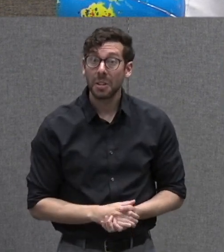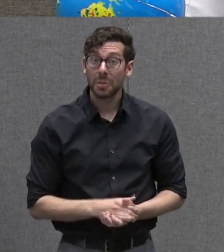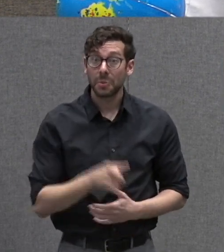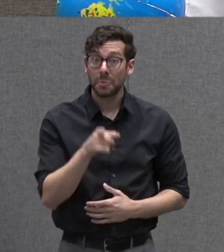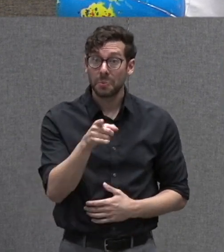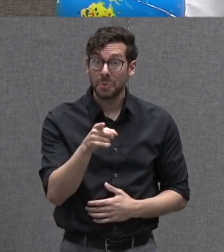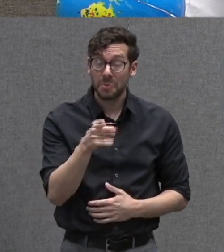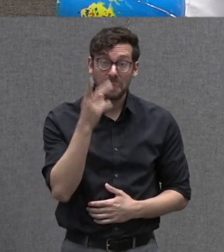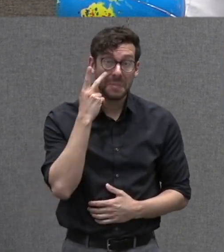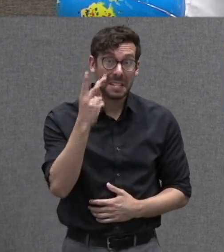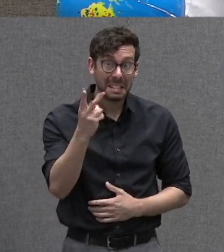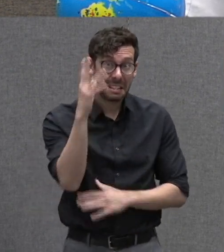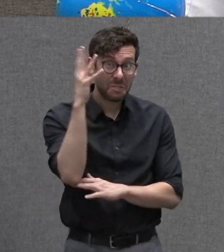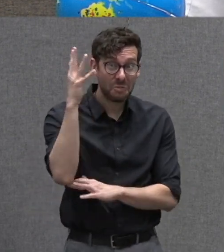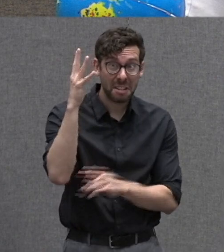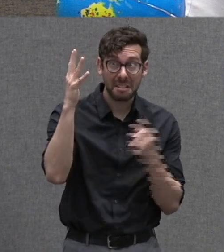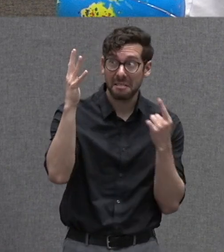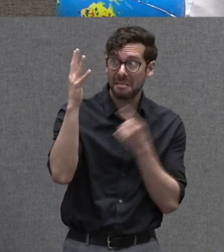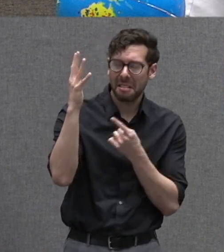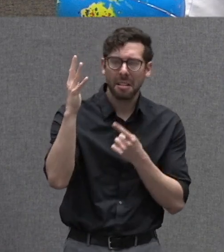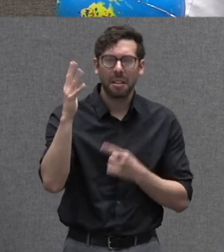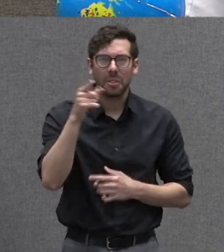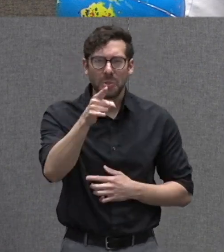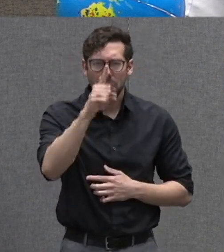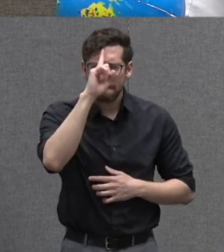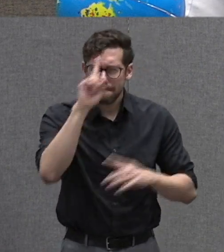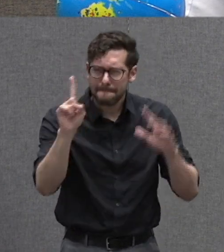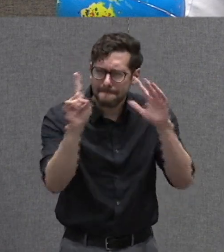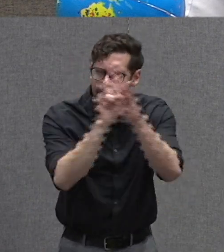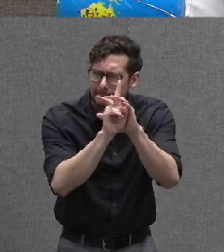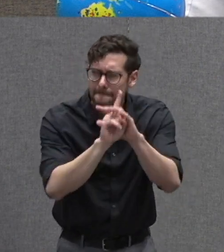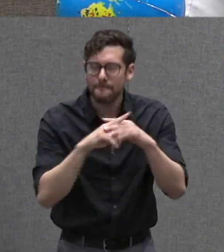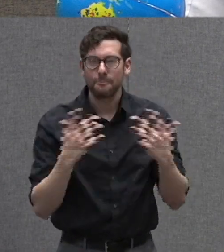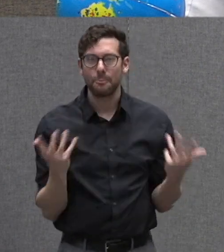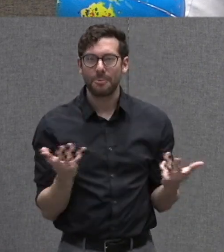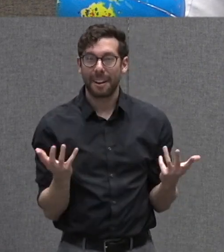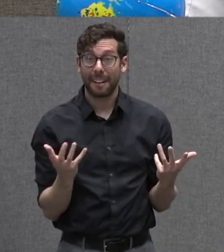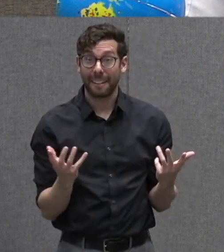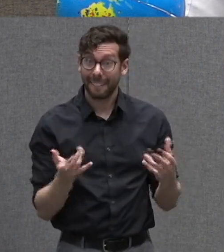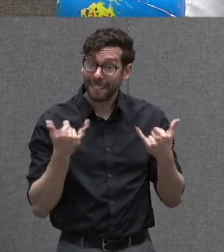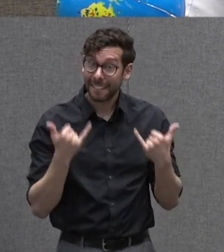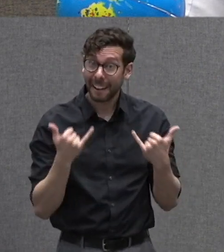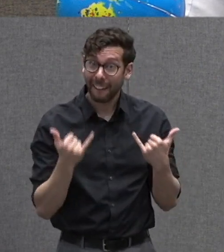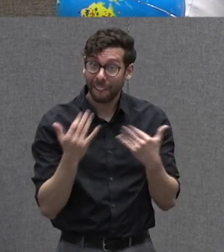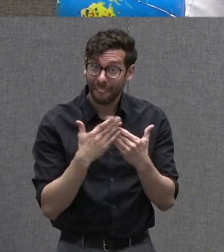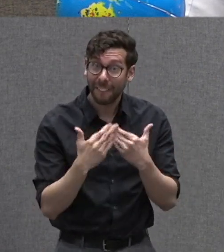I bet now on you're gonna think that it's a popcorn tree too. Don't eat the flowers,